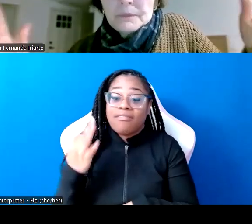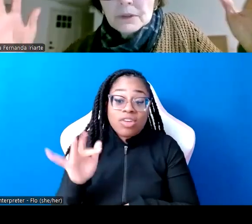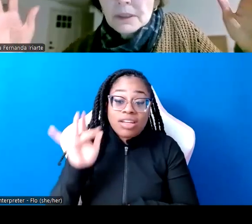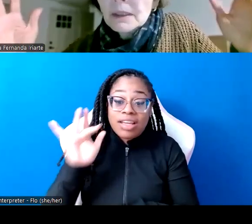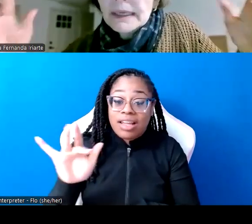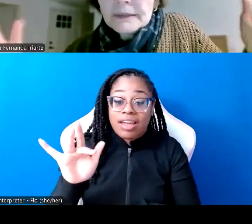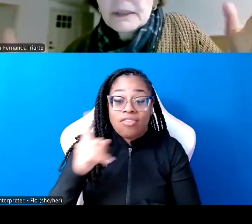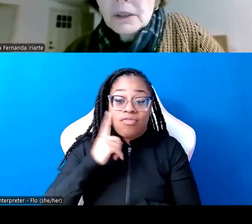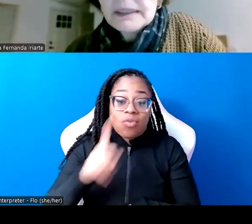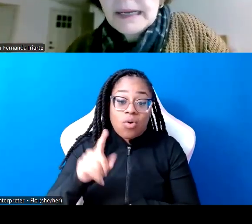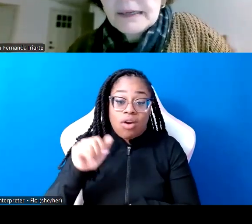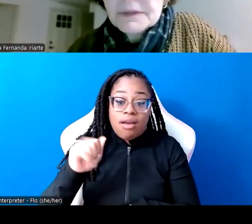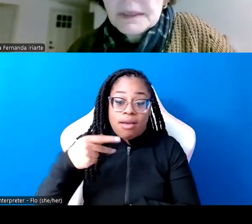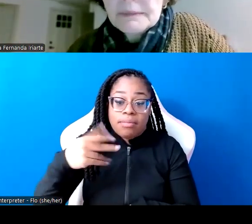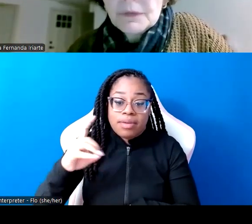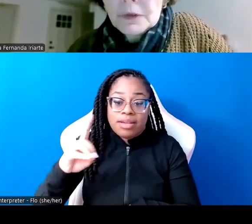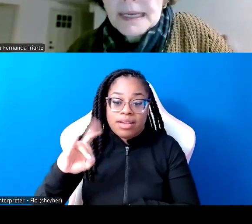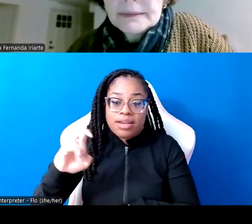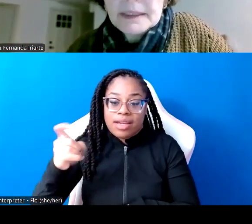They're all have they all have the same format.